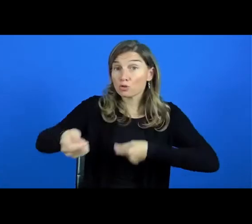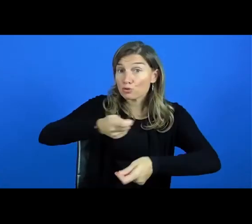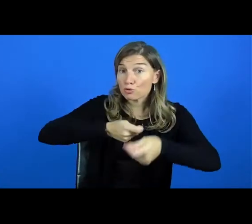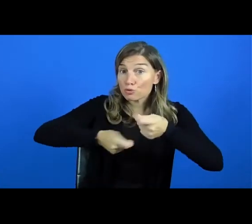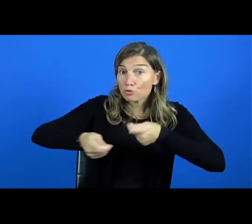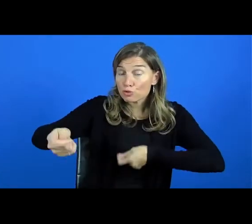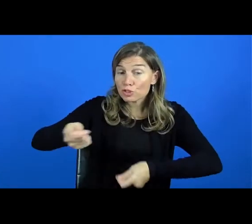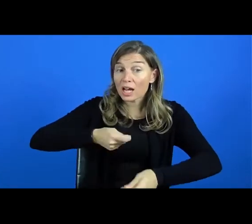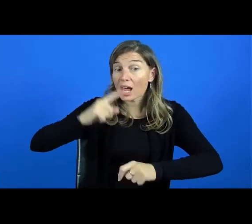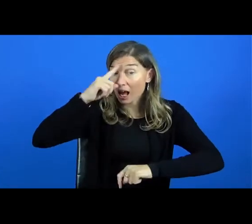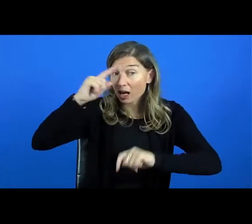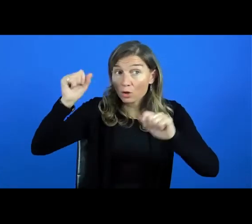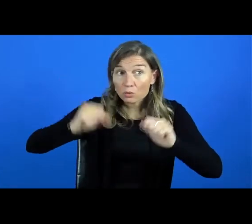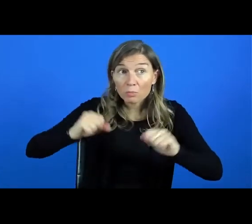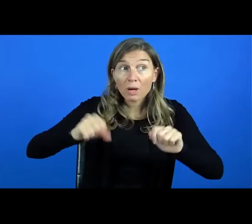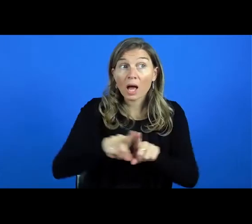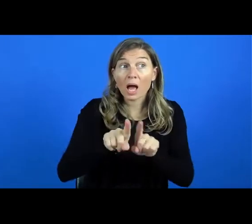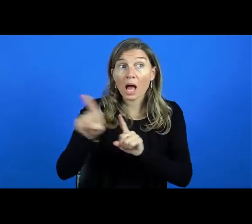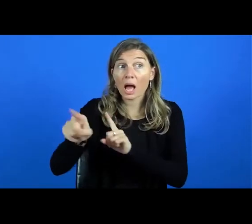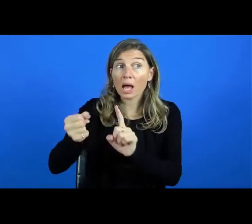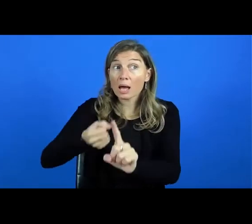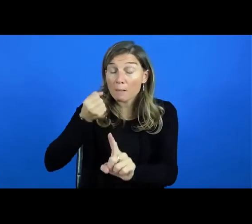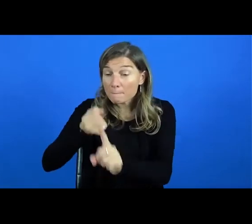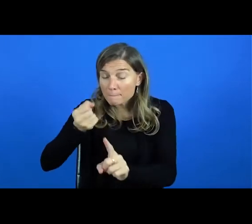Before this, I'll mention the European agreement